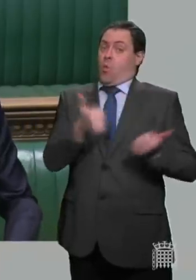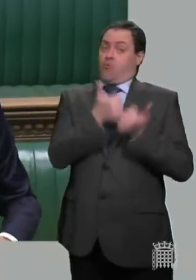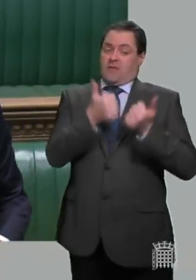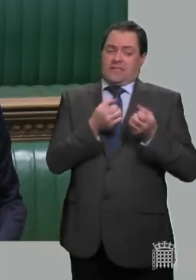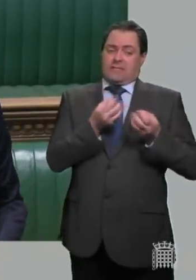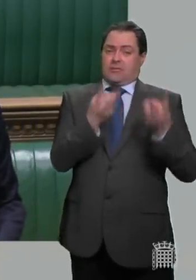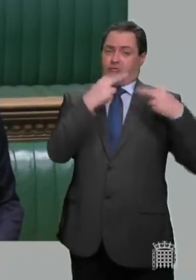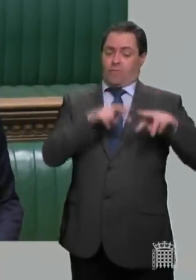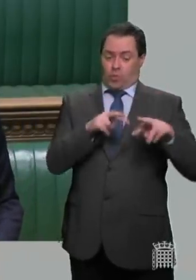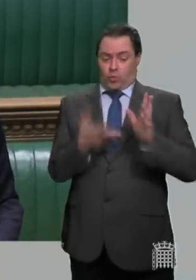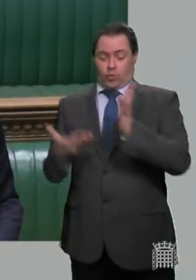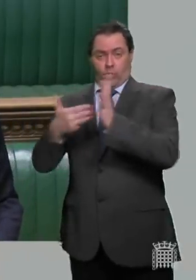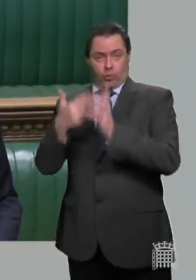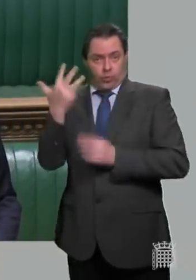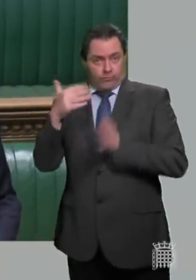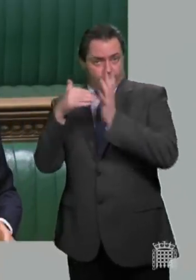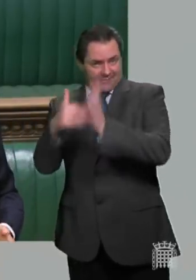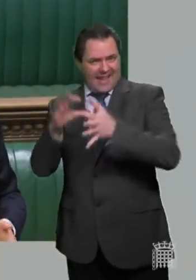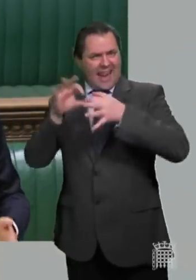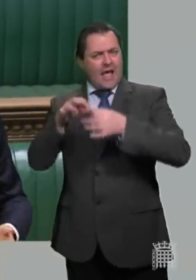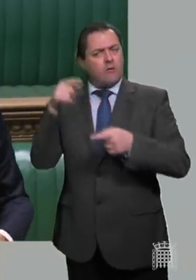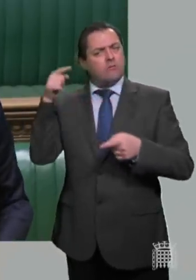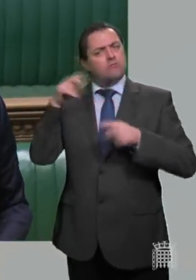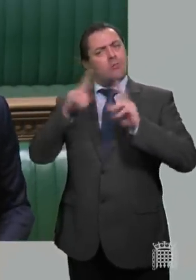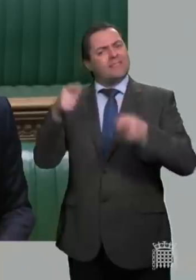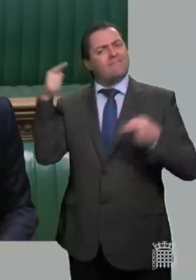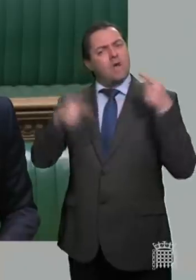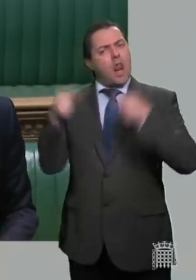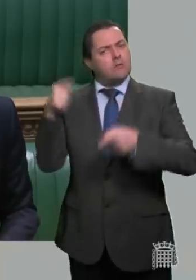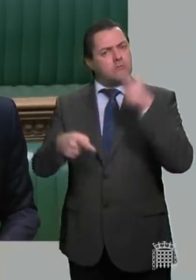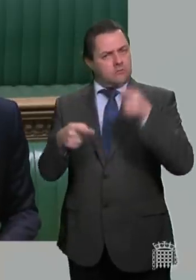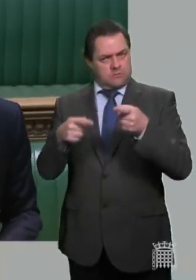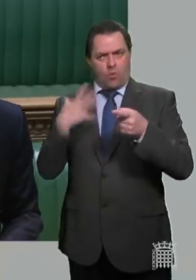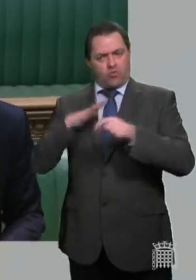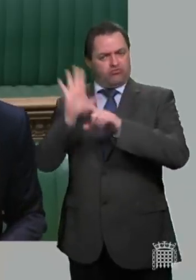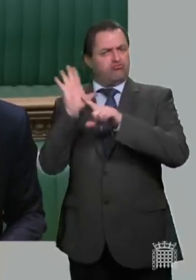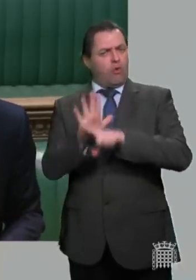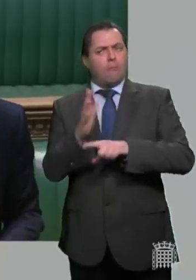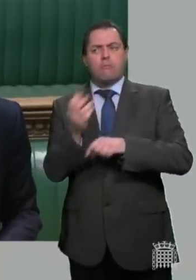for domestic violence programmes to reduce the risk of reoffending and to pilot a network